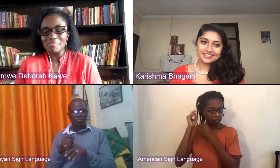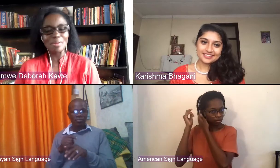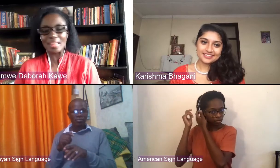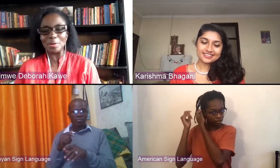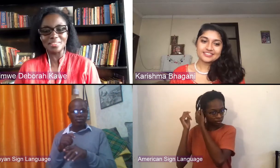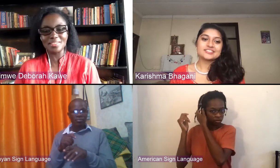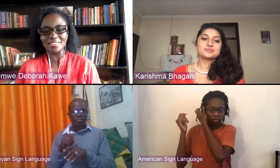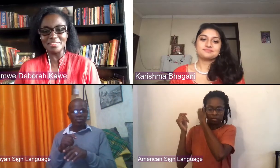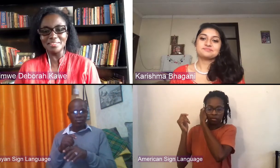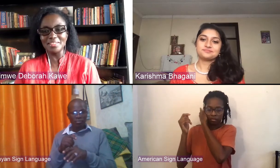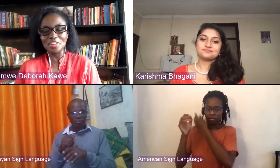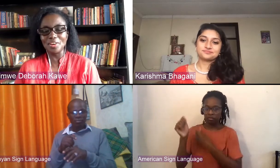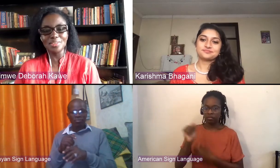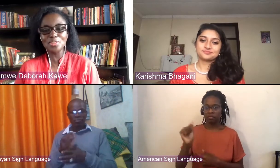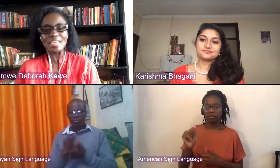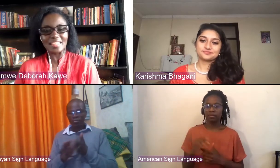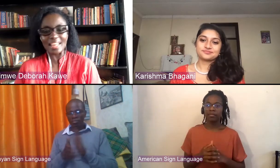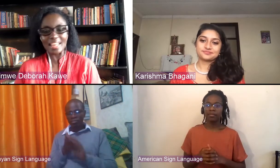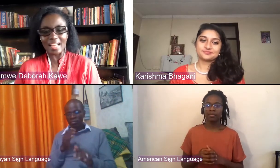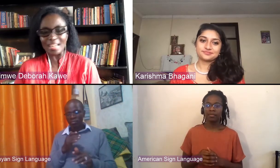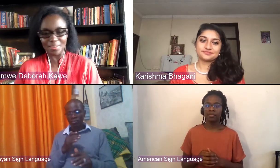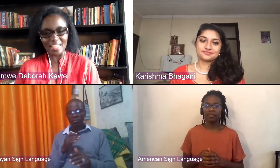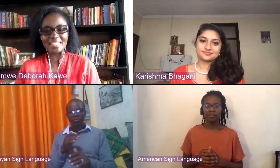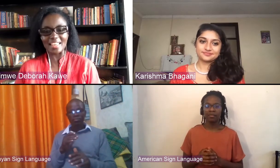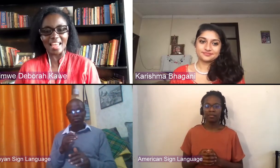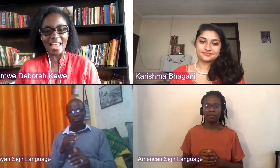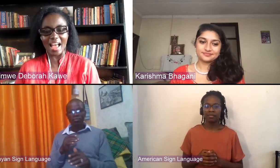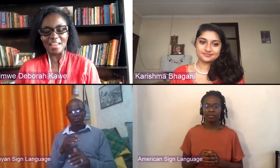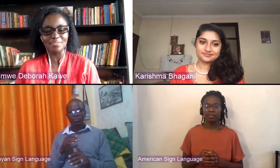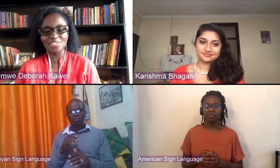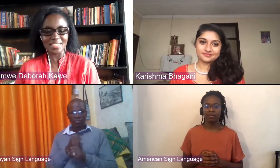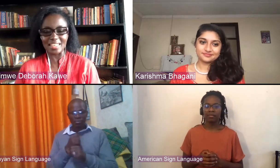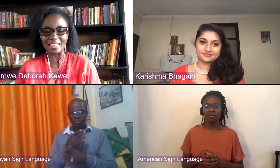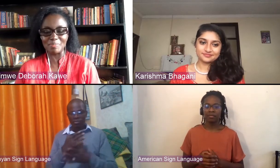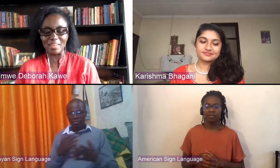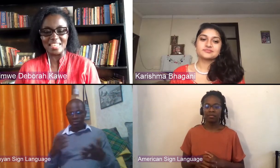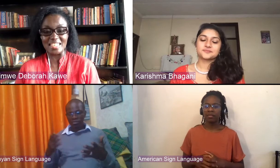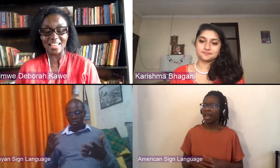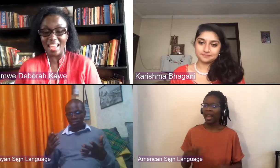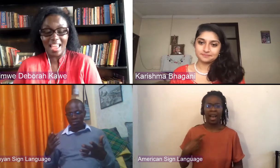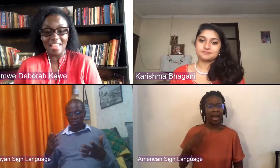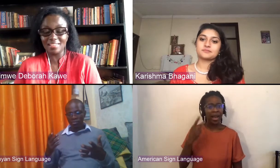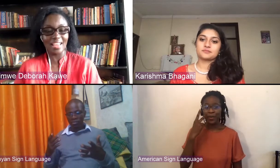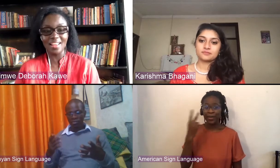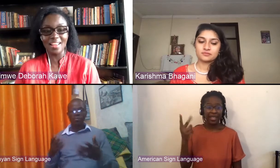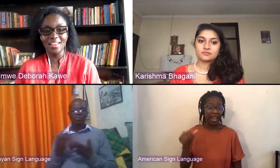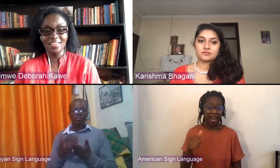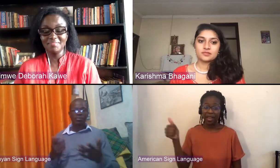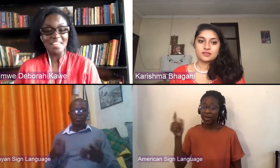without, you know doing the kind of things that I have just explained. I, yeah.